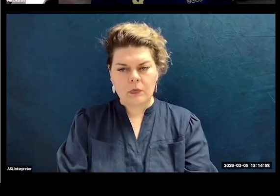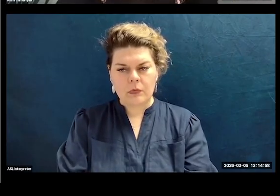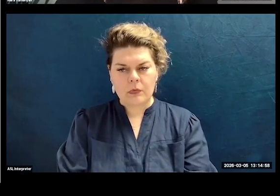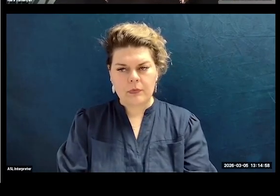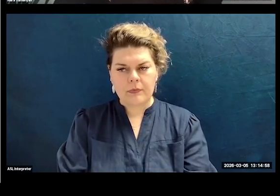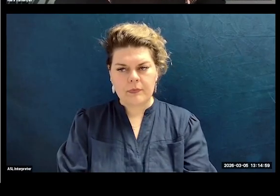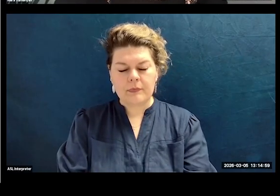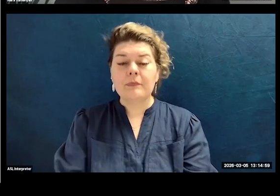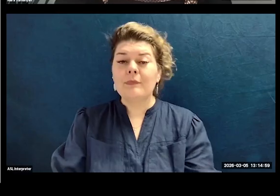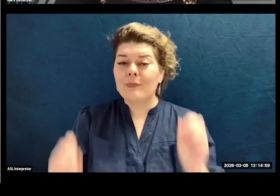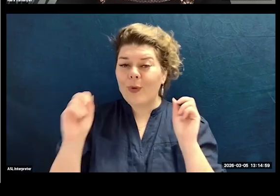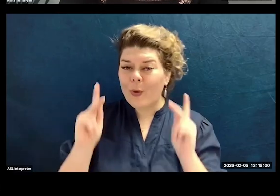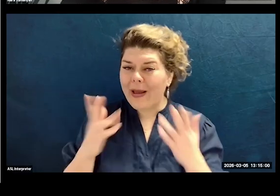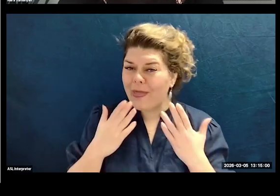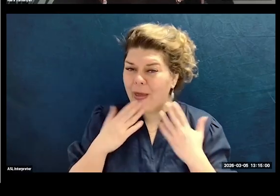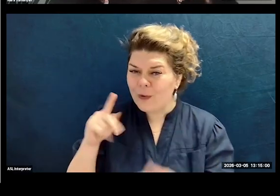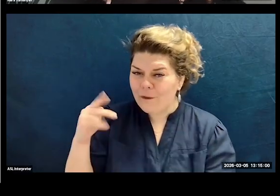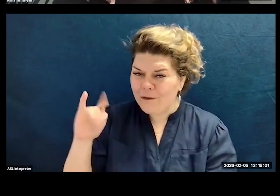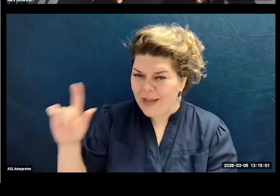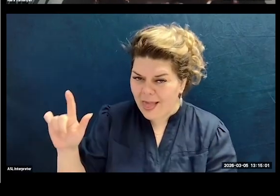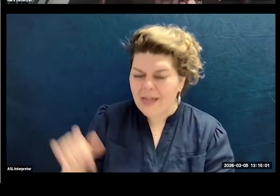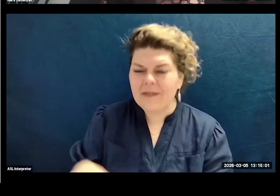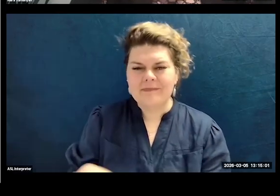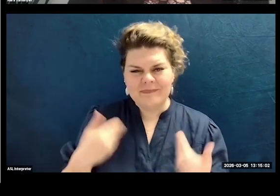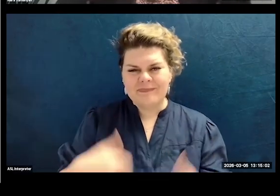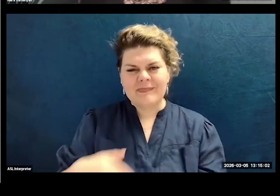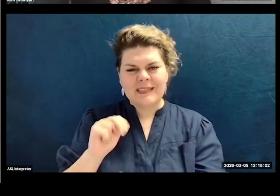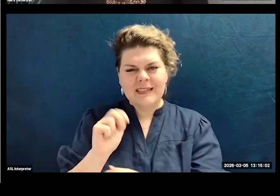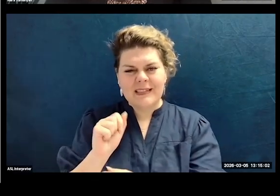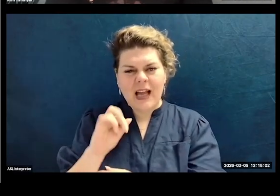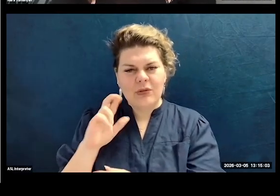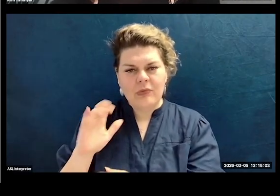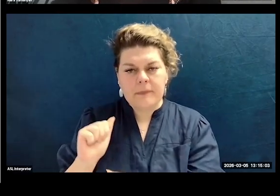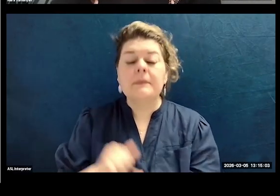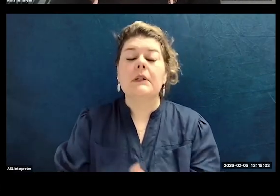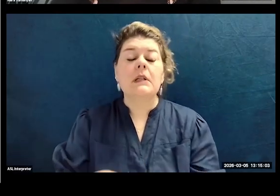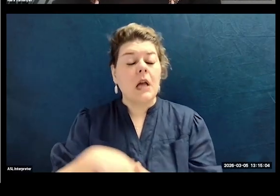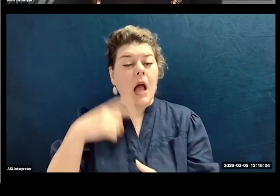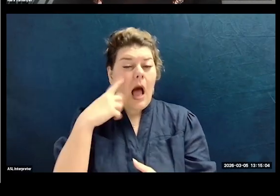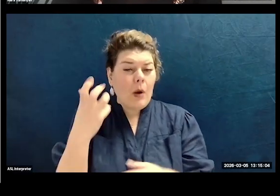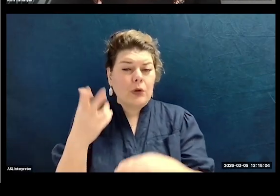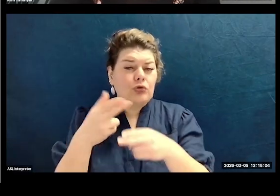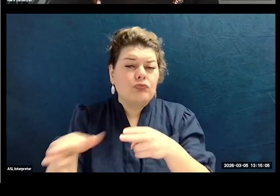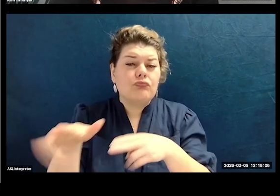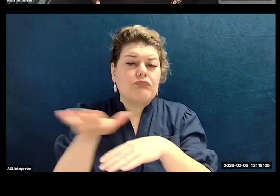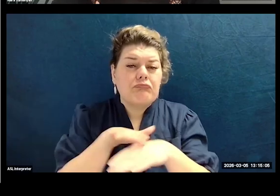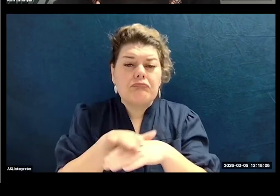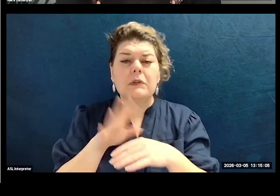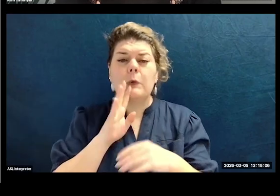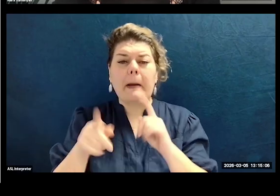Okay. Thank you, Phil, for this demonstration. I want to briefly talk about a few limitations.